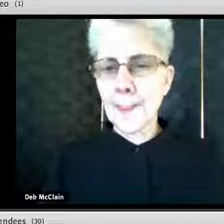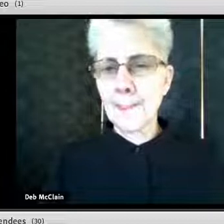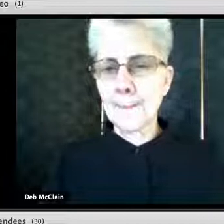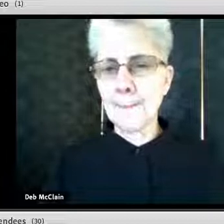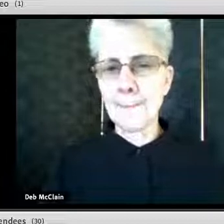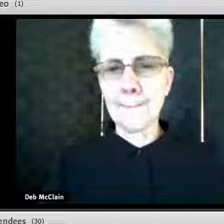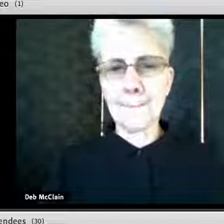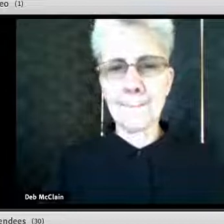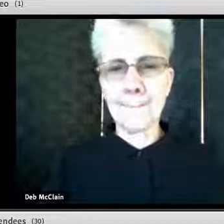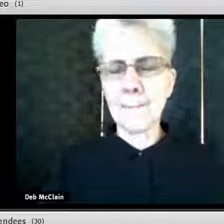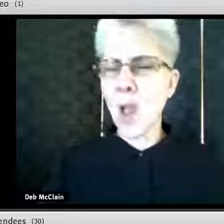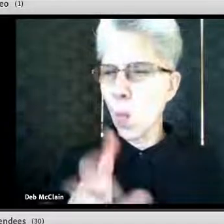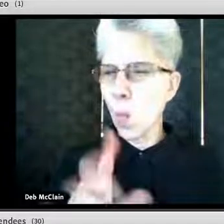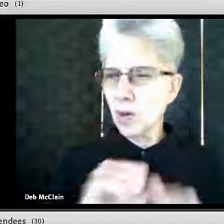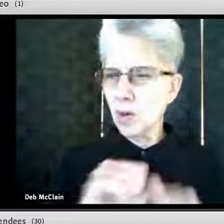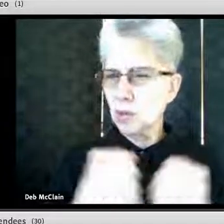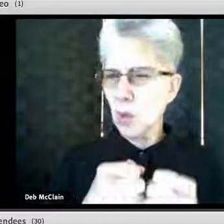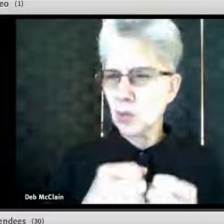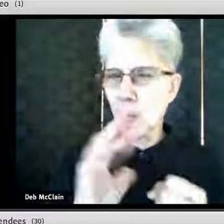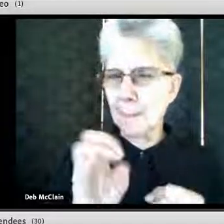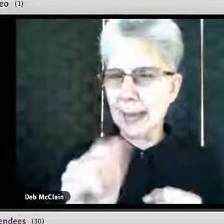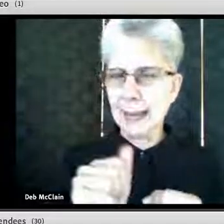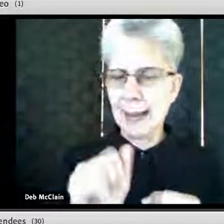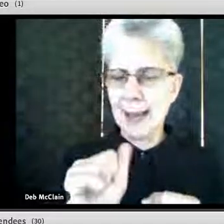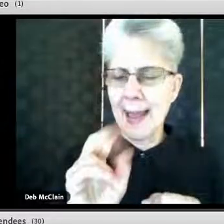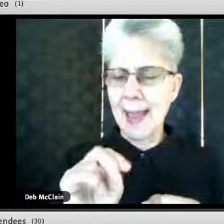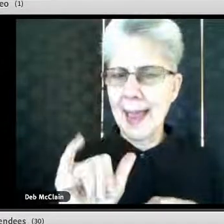So where are your social media analytics?